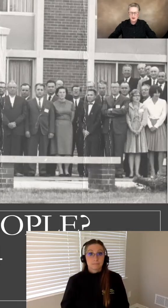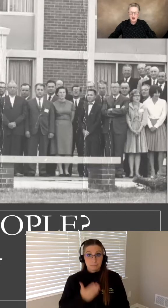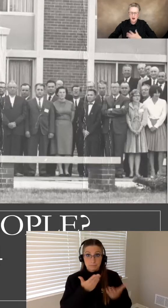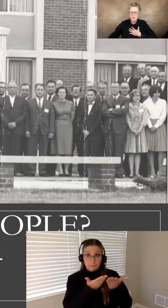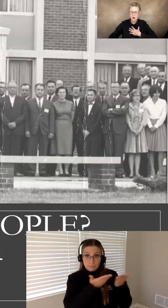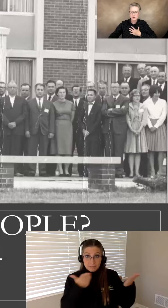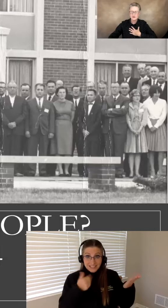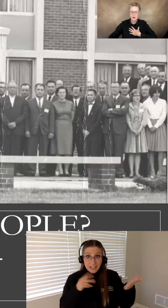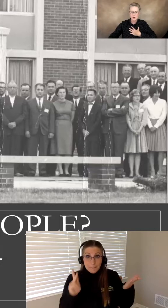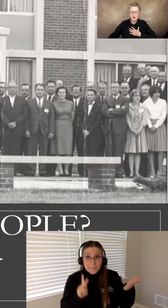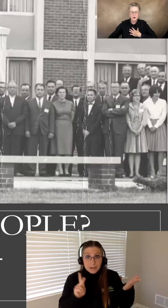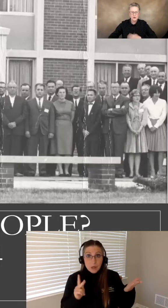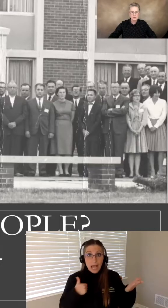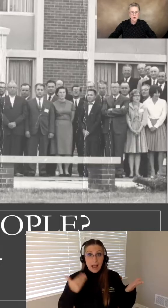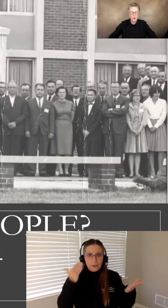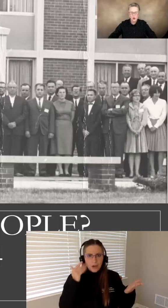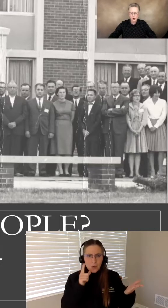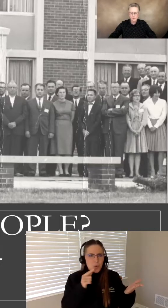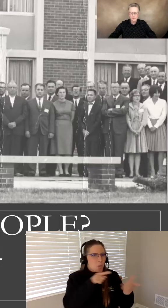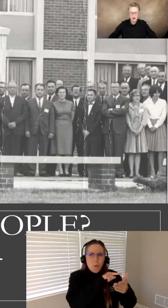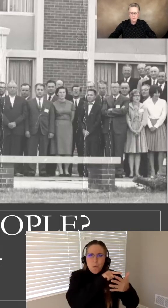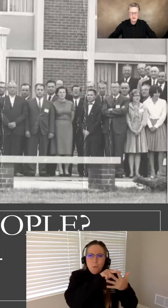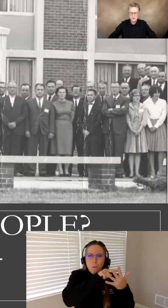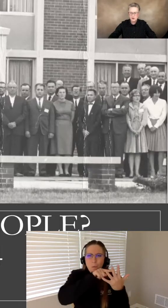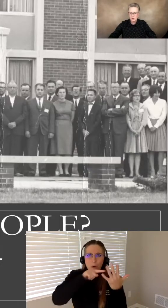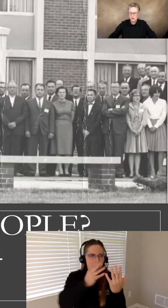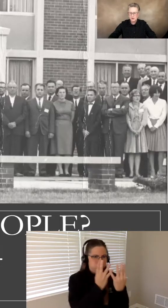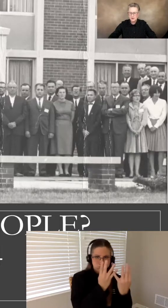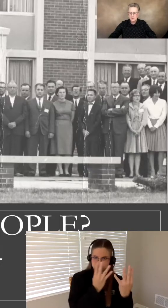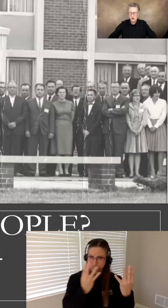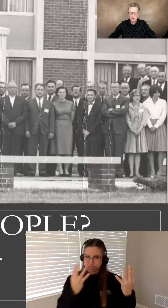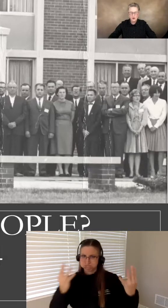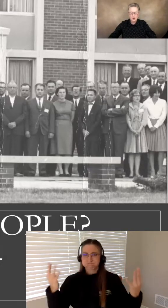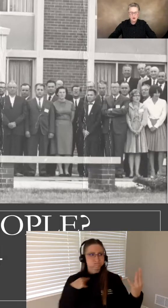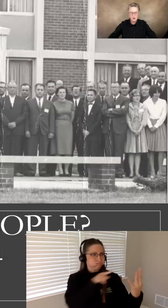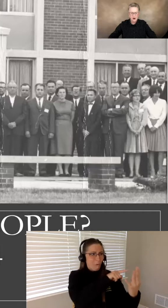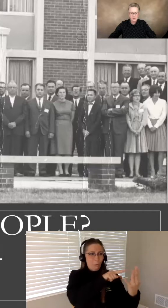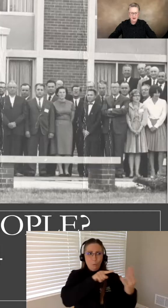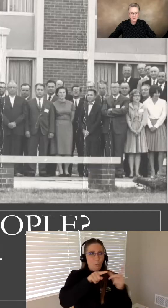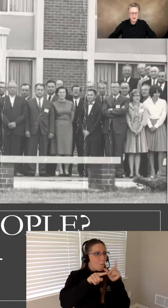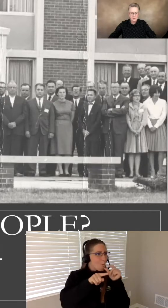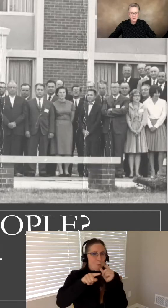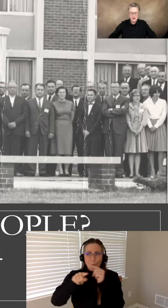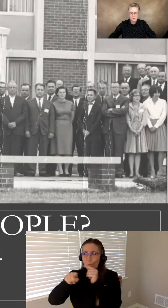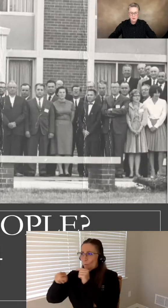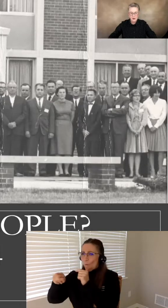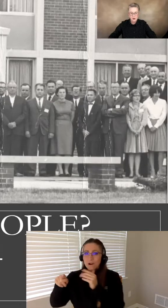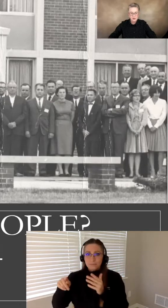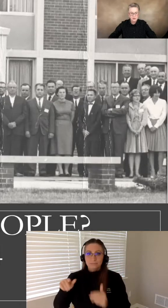I wanted to know who in the world are all these people so who are they and that was my question